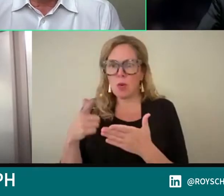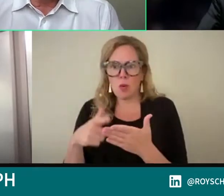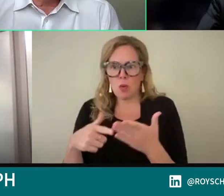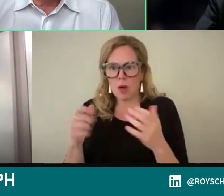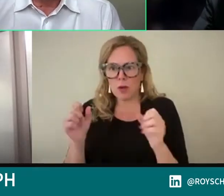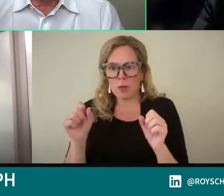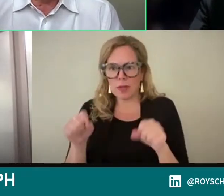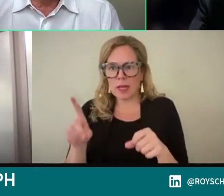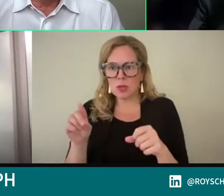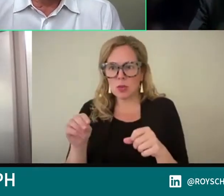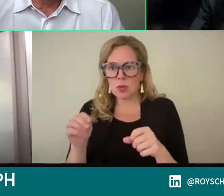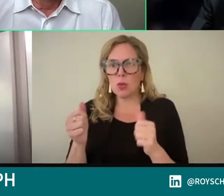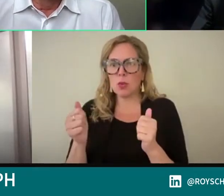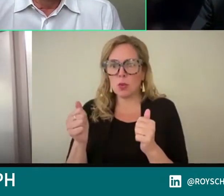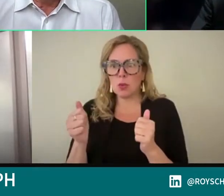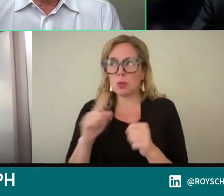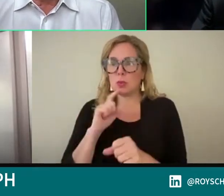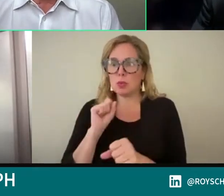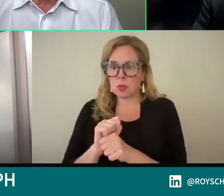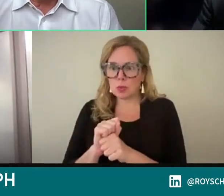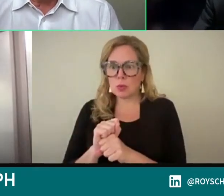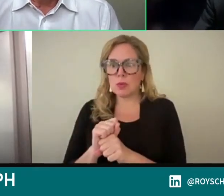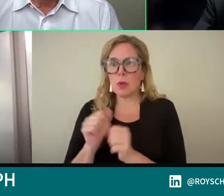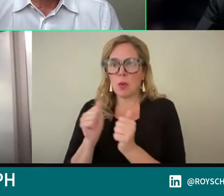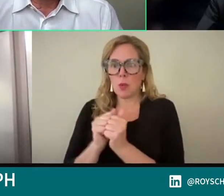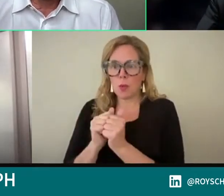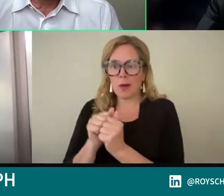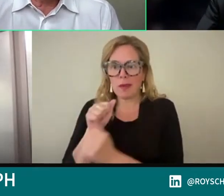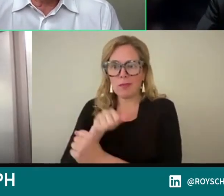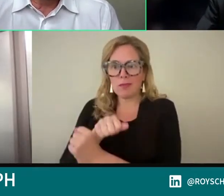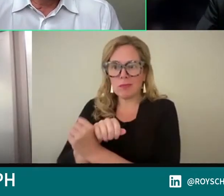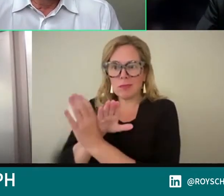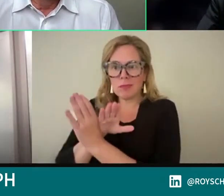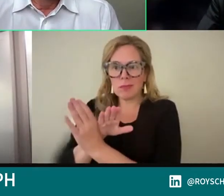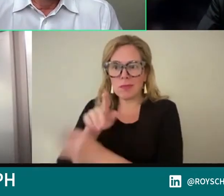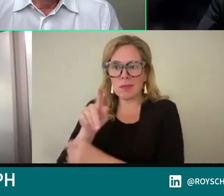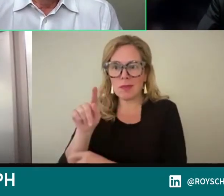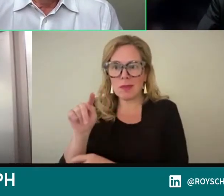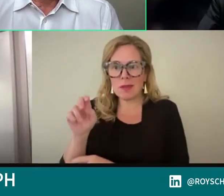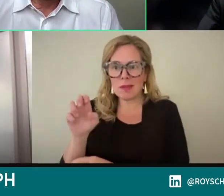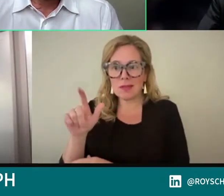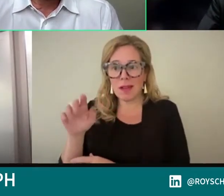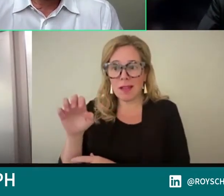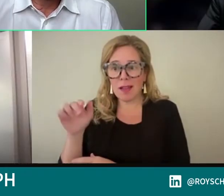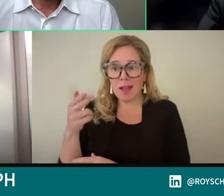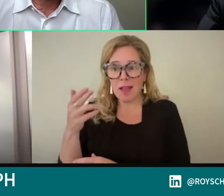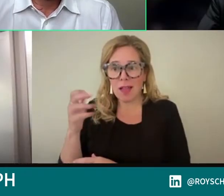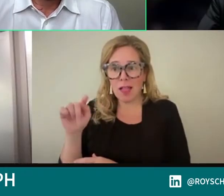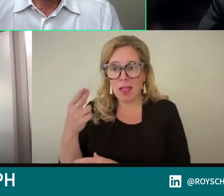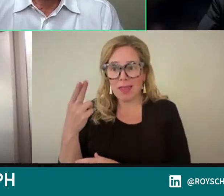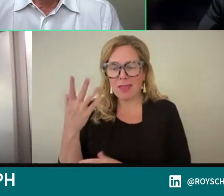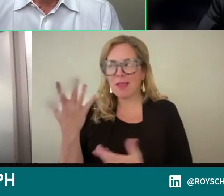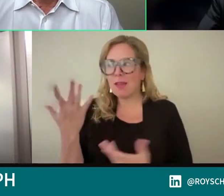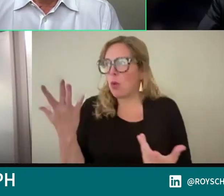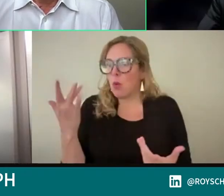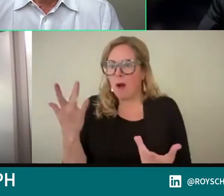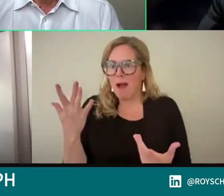have been completely rewritten because, again, there was a public need for access.